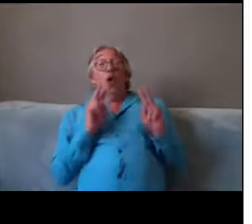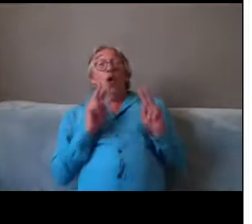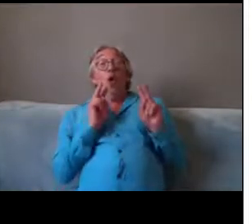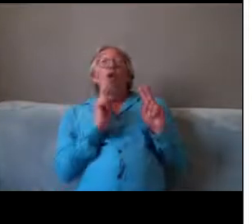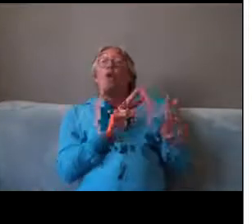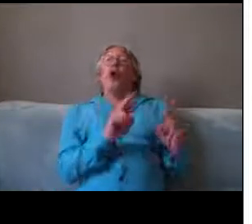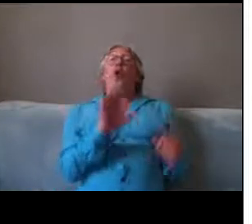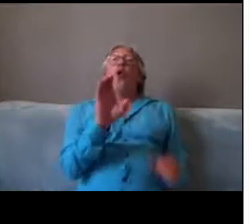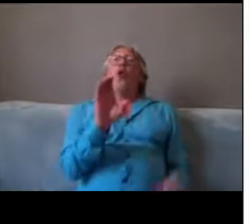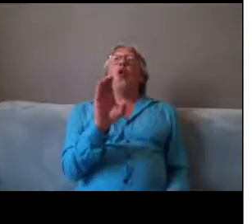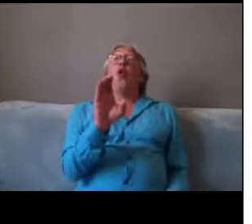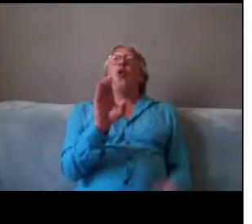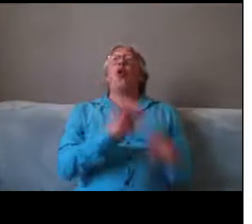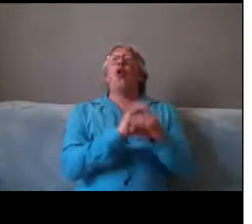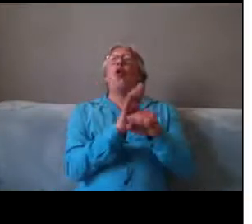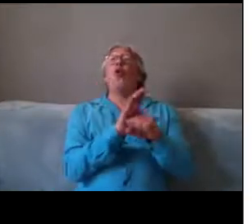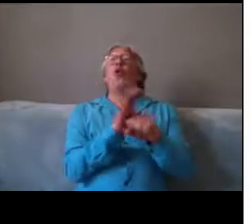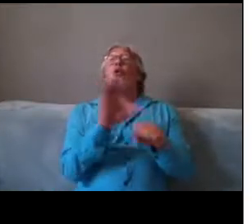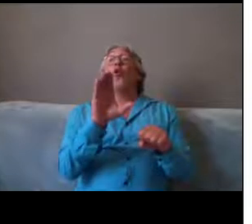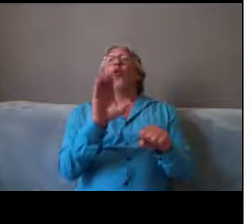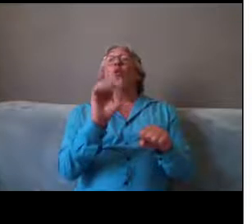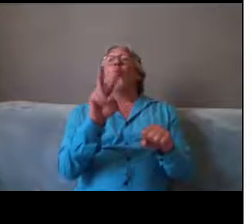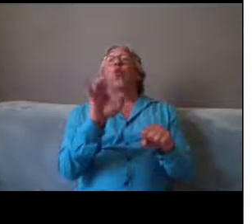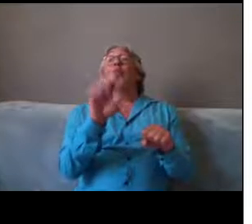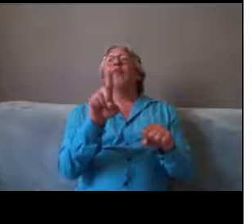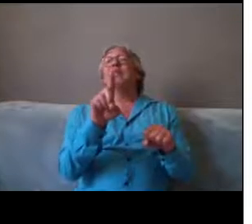We had surveys, we ran surveys in autumn.